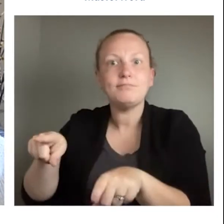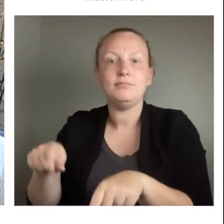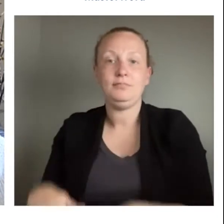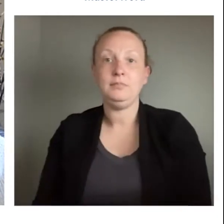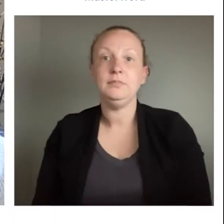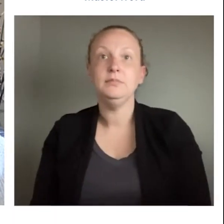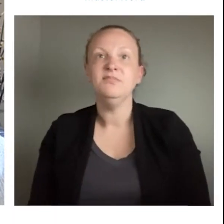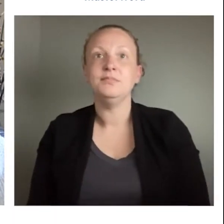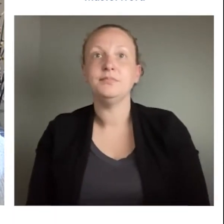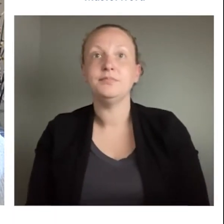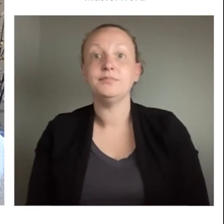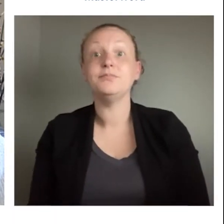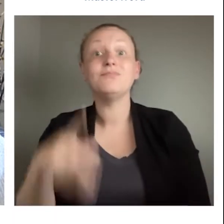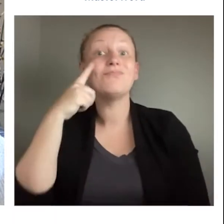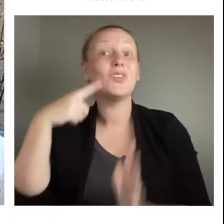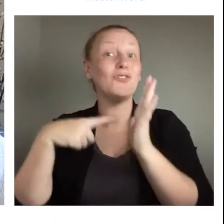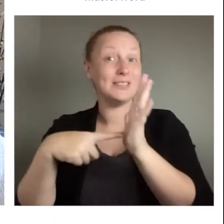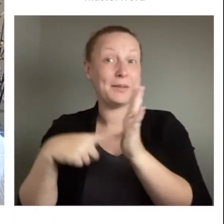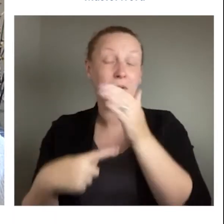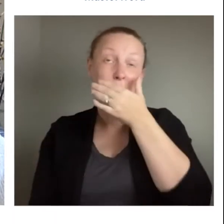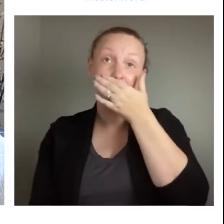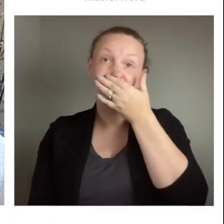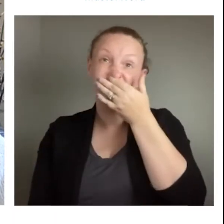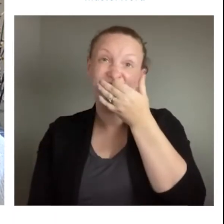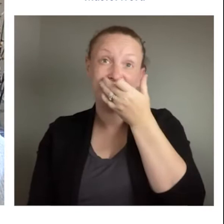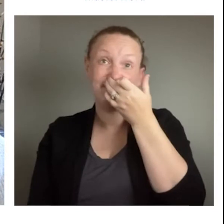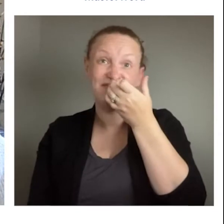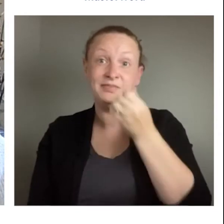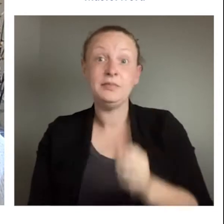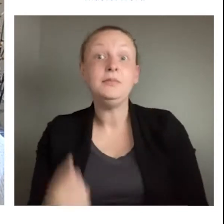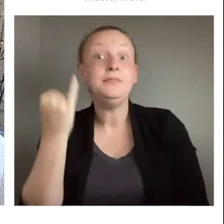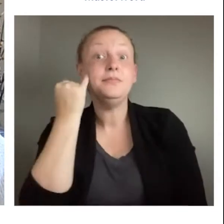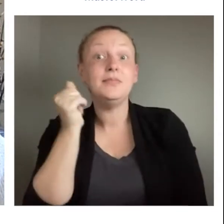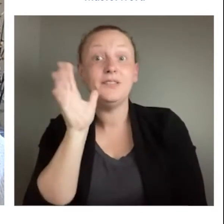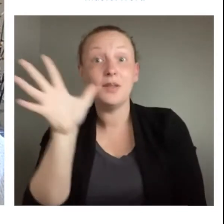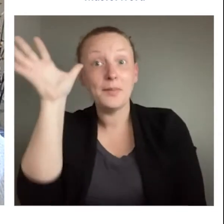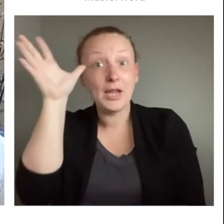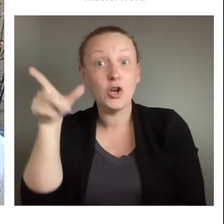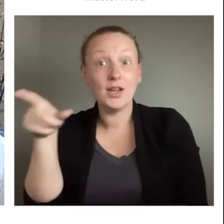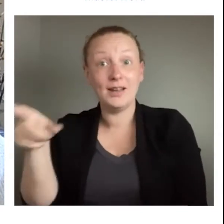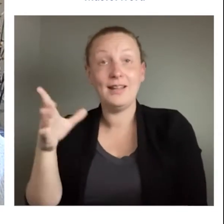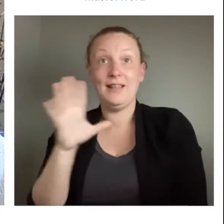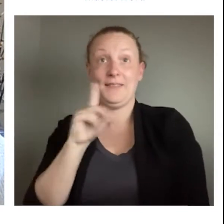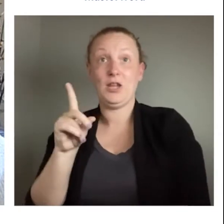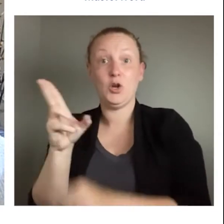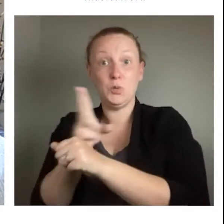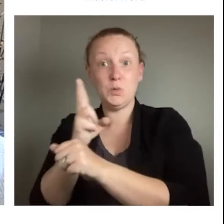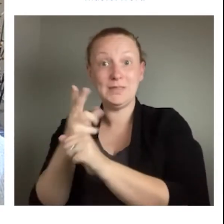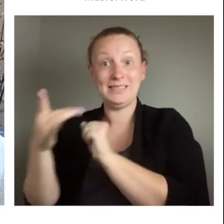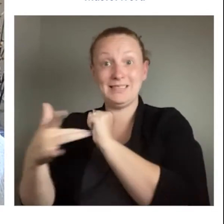For example, if a parent was going to be using an equipment, we, ah, start being creative. So they do not know how to log